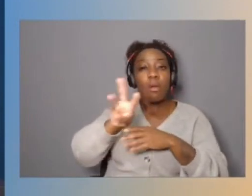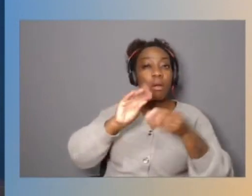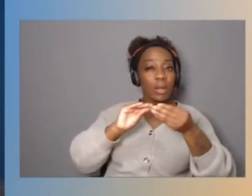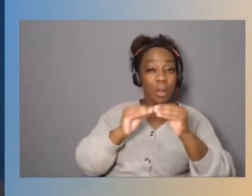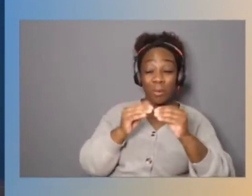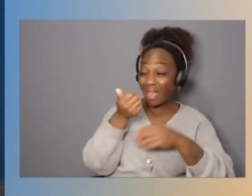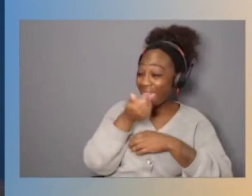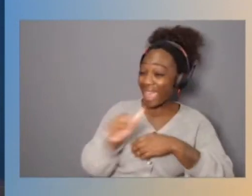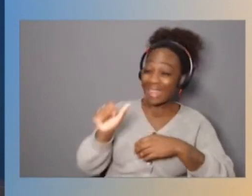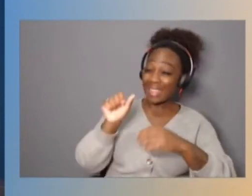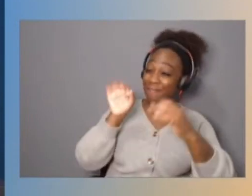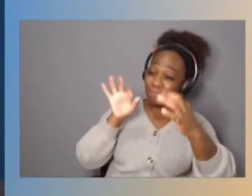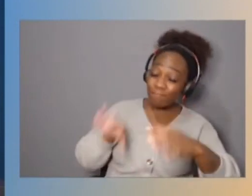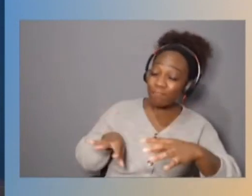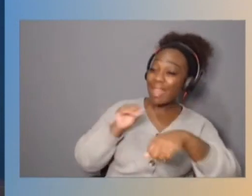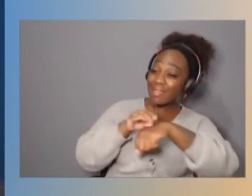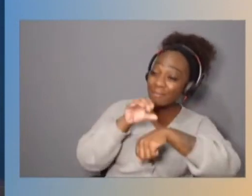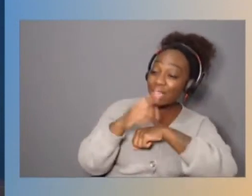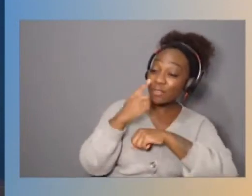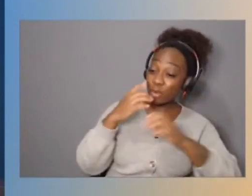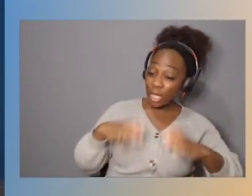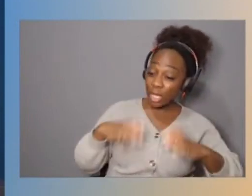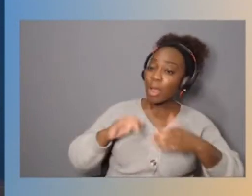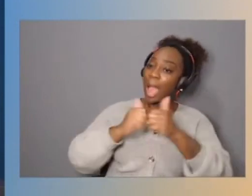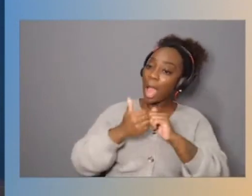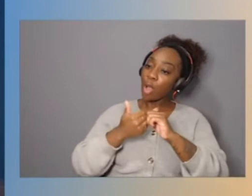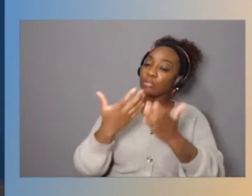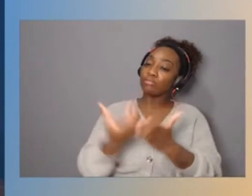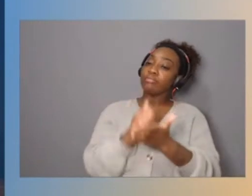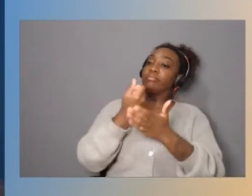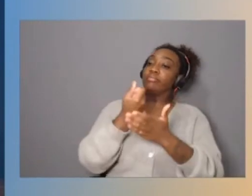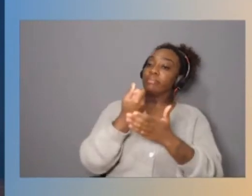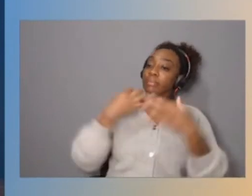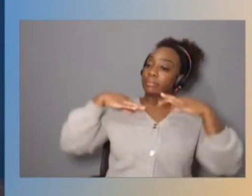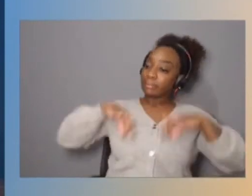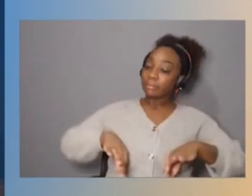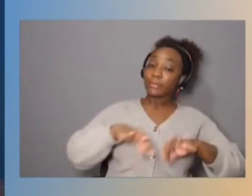how to optimize cost and performance when trying to use these instances?